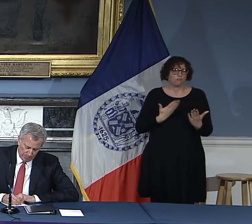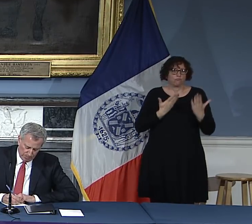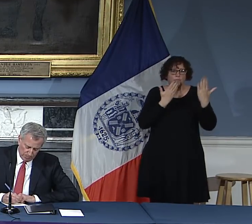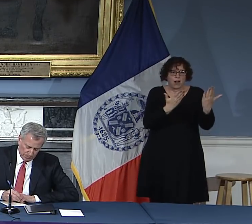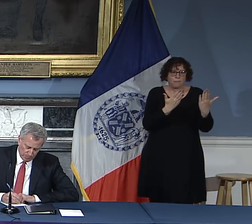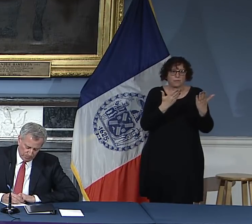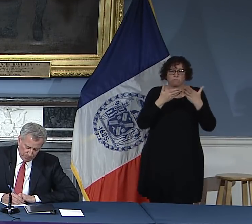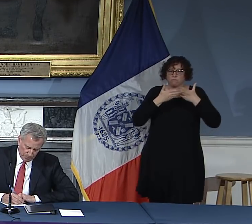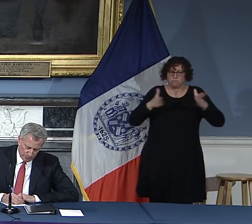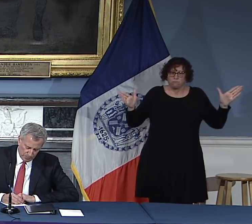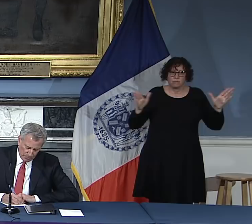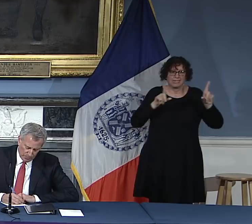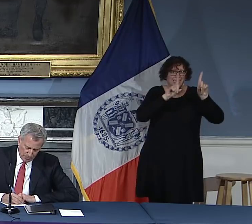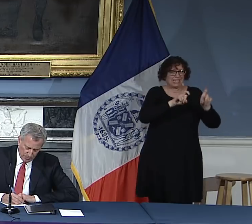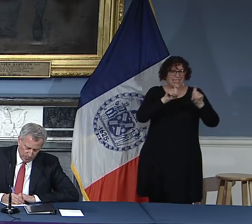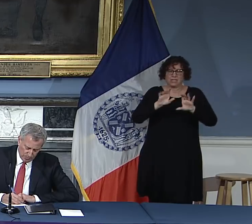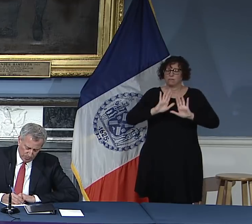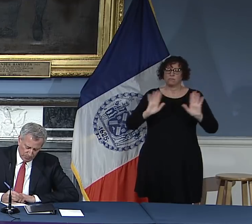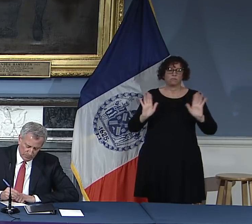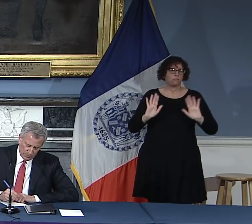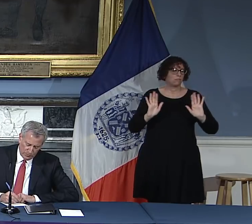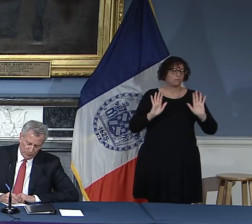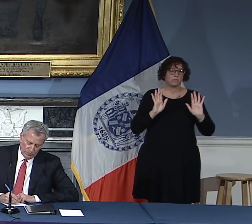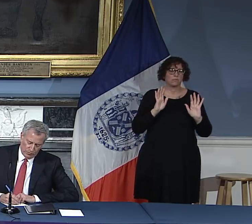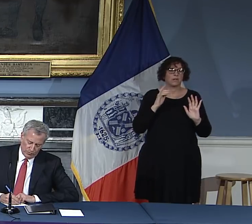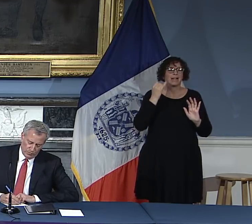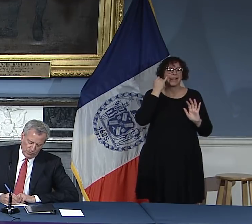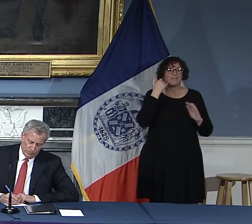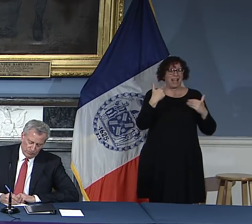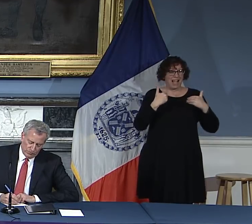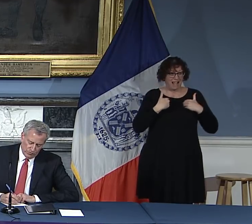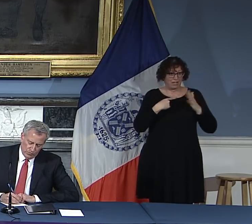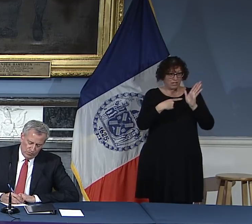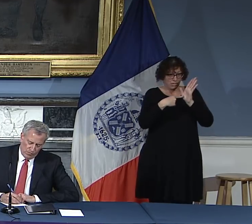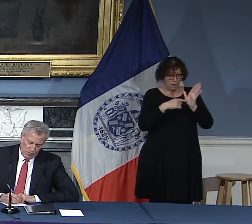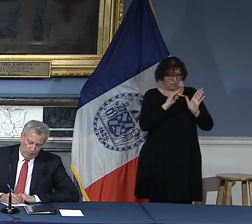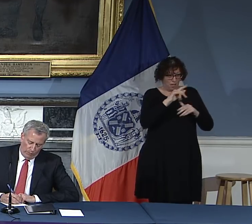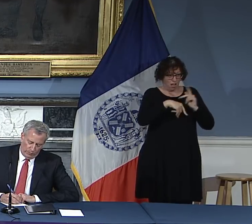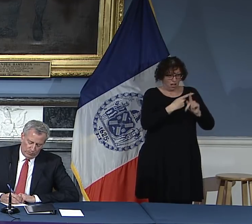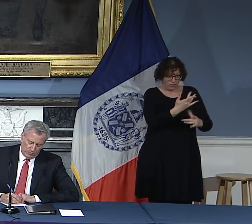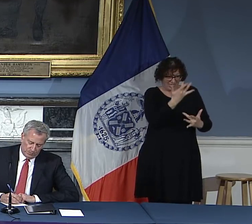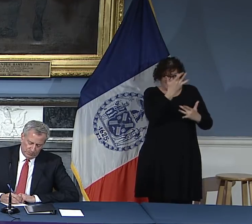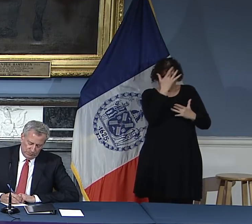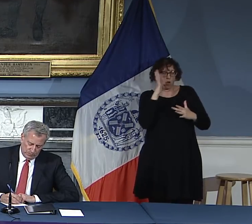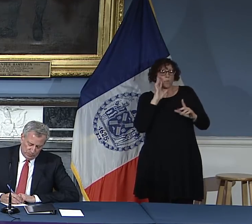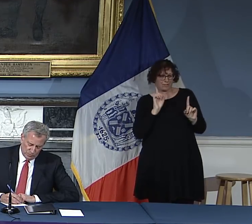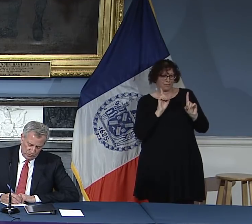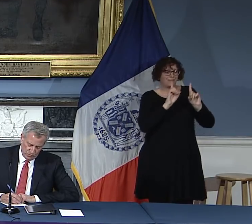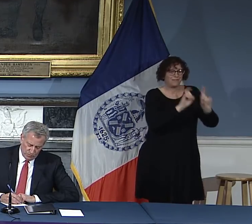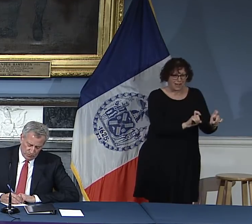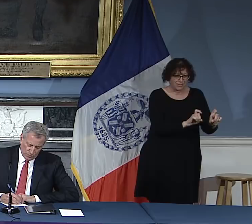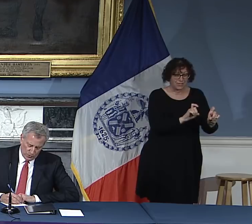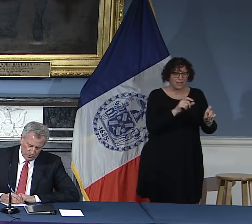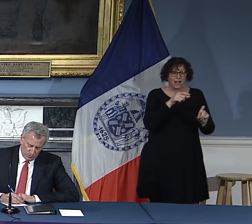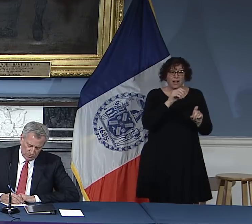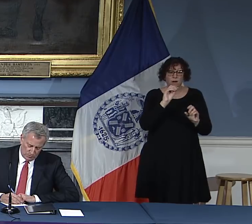AGAIN, WHEN YOU HAVE OTG WIDESPREAD COMMUNITY TRANSSSMIIOAN ND YOU HAVE SYMPTOMS, I WANT NEW YORKERS TO ASSUME THAT THEY